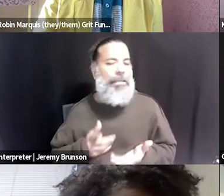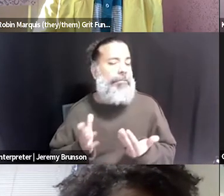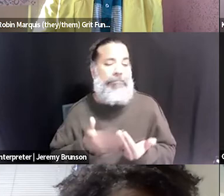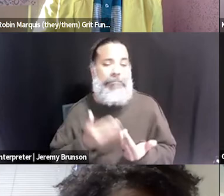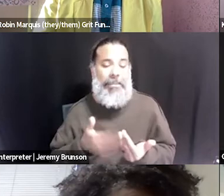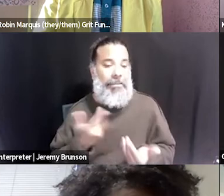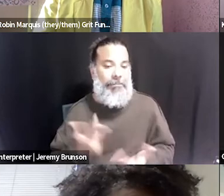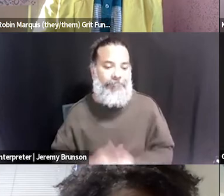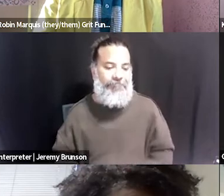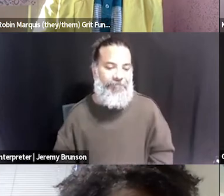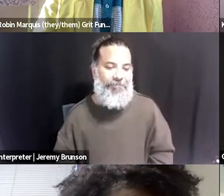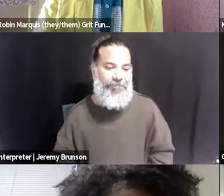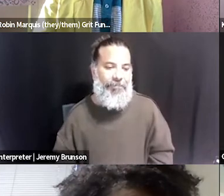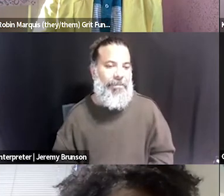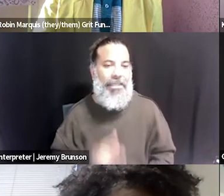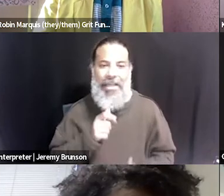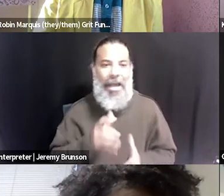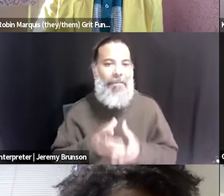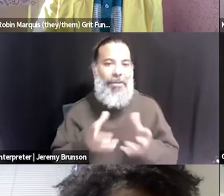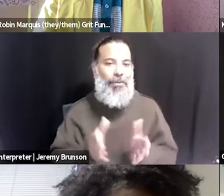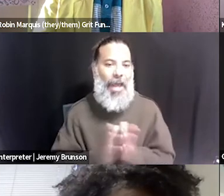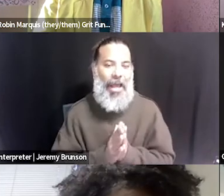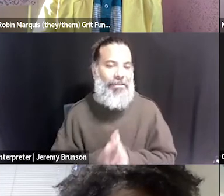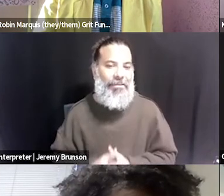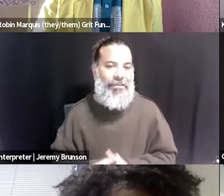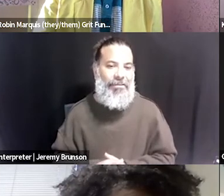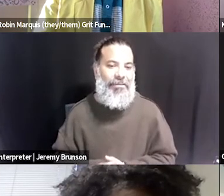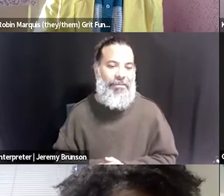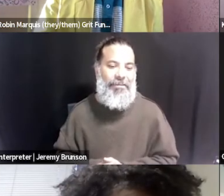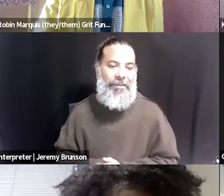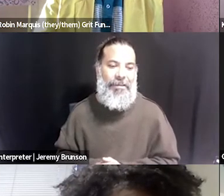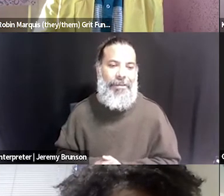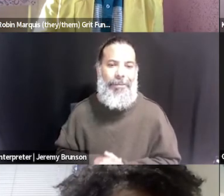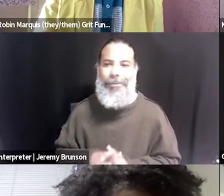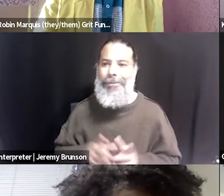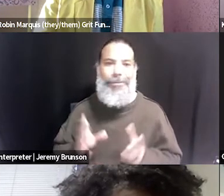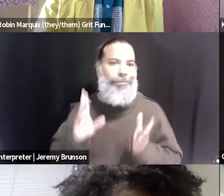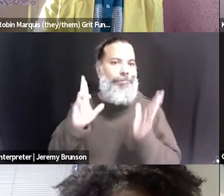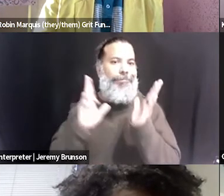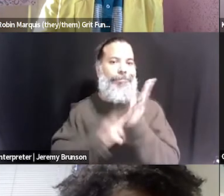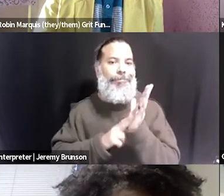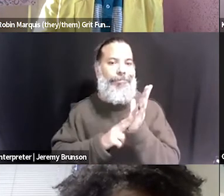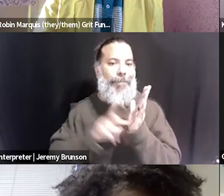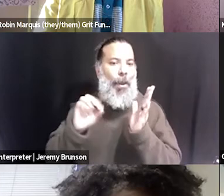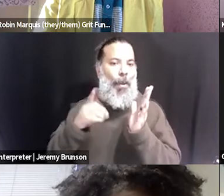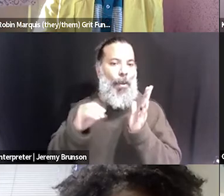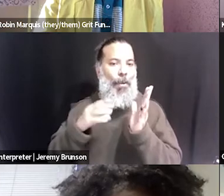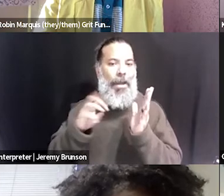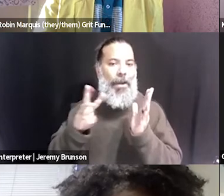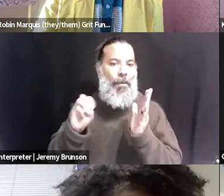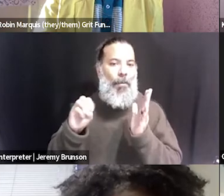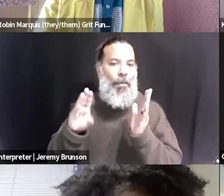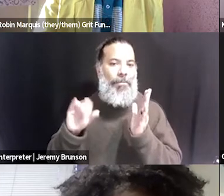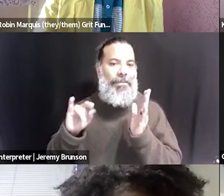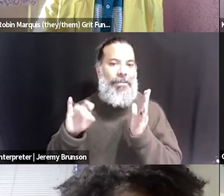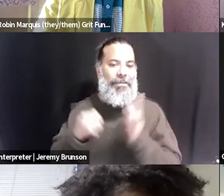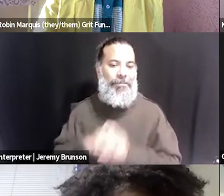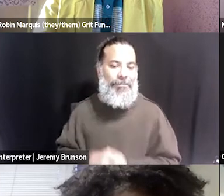It's not much to ask for honestly to slap a logo on a website.